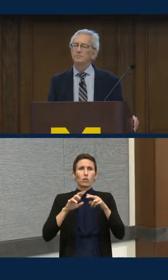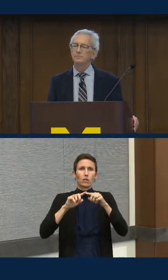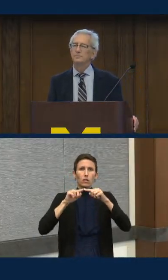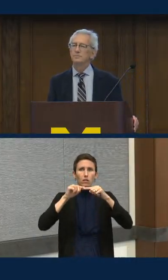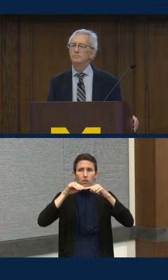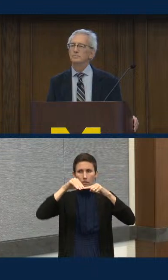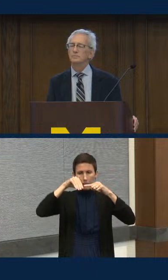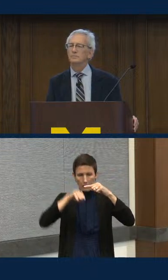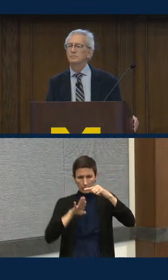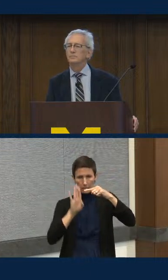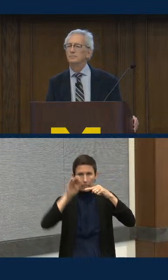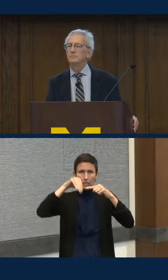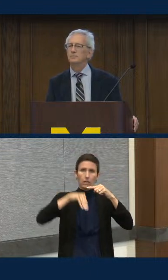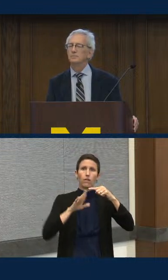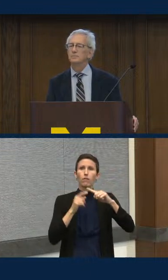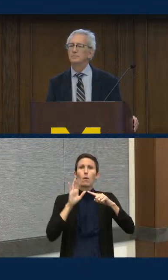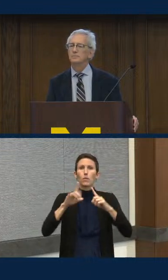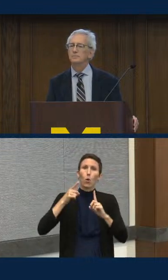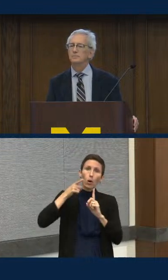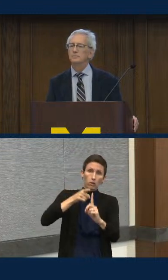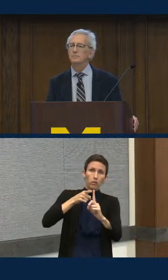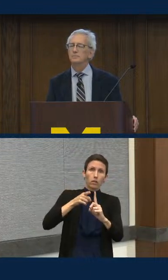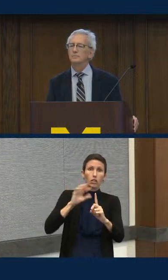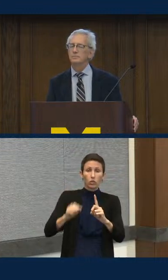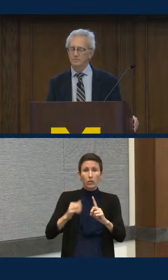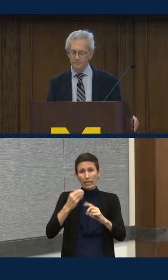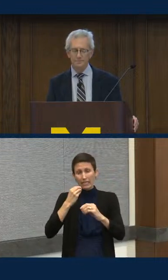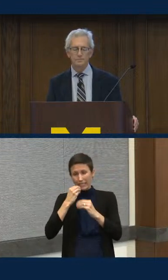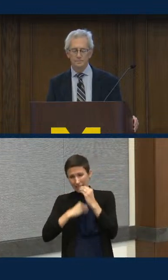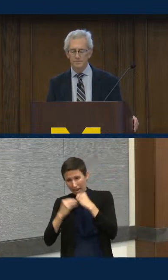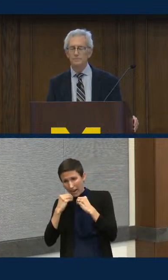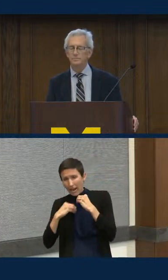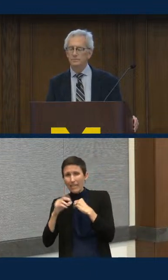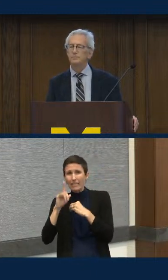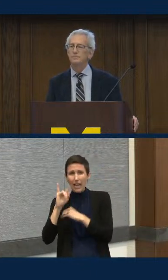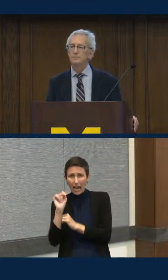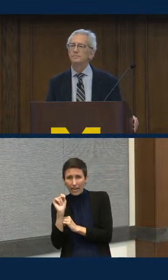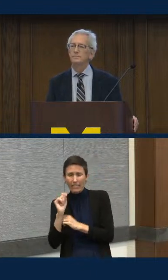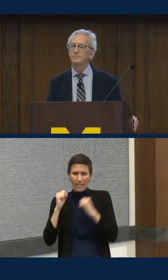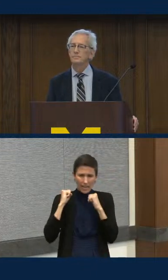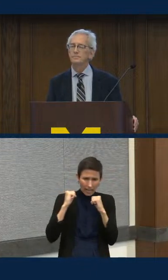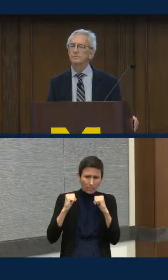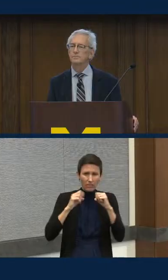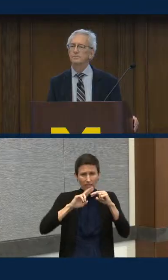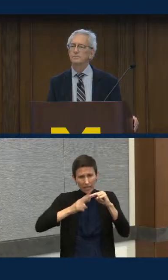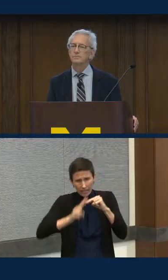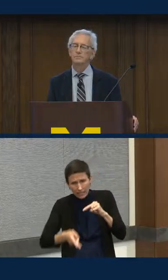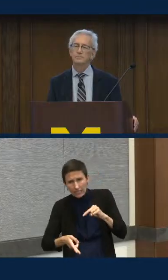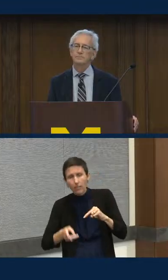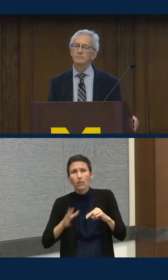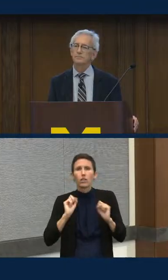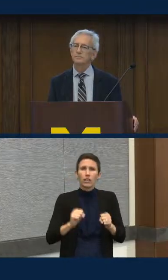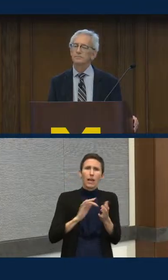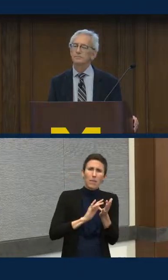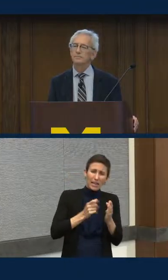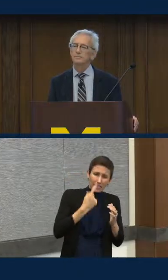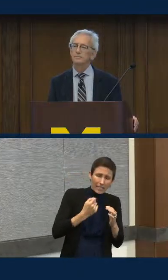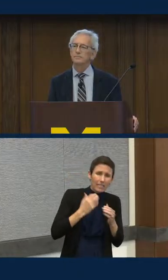exercise your way down and you go back up again, you can drug yourself and go down and back up